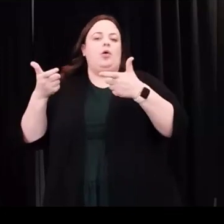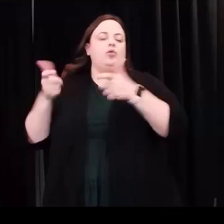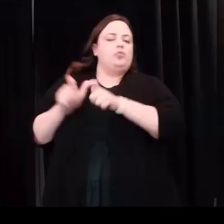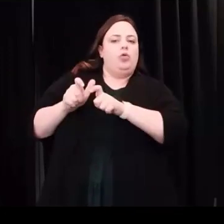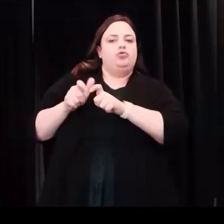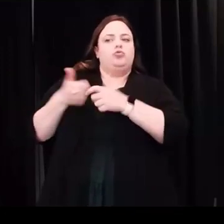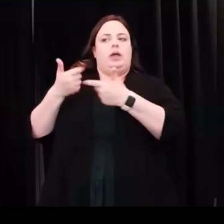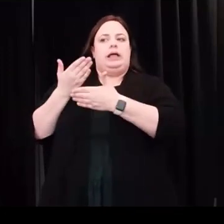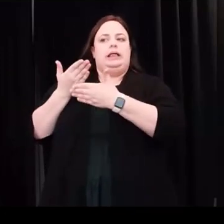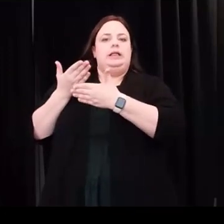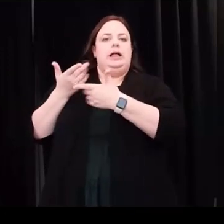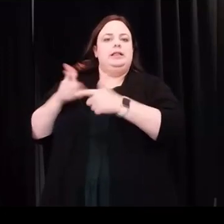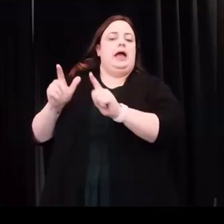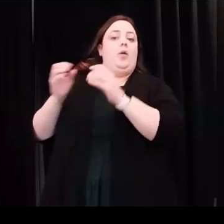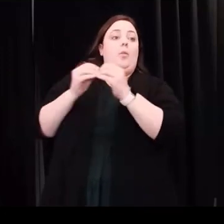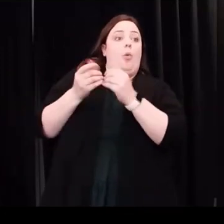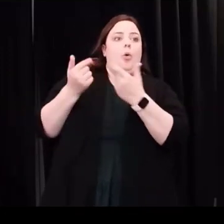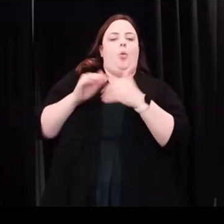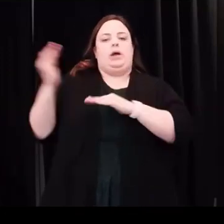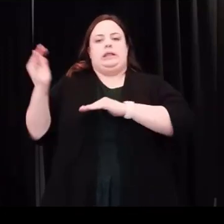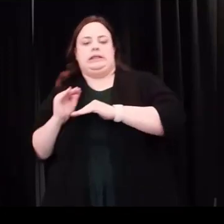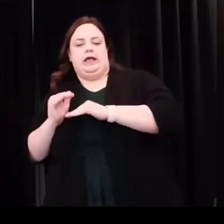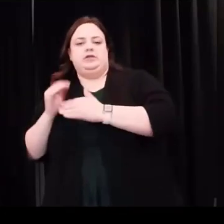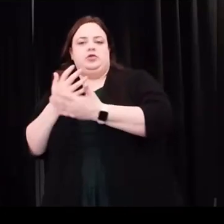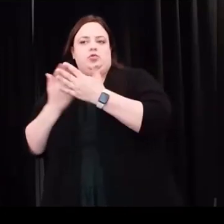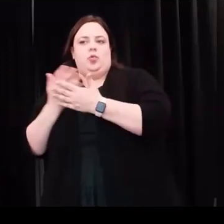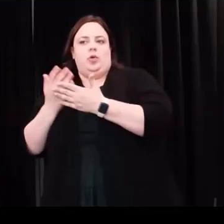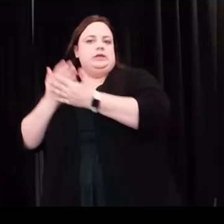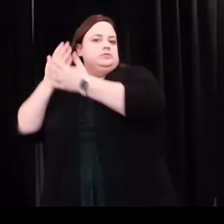so you can filter out some of those other conversations and other noises.